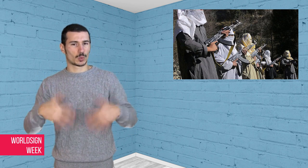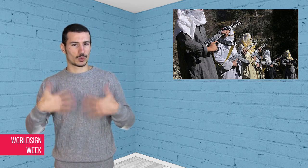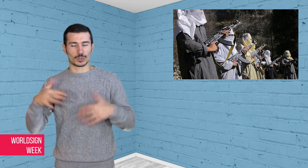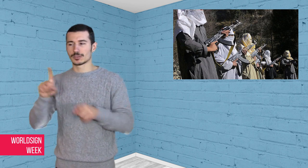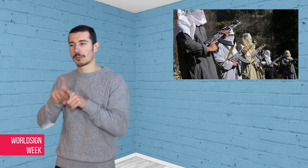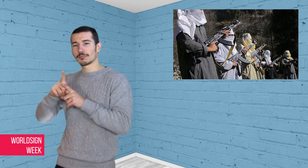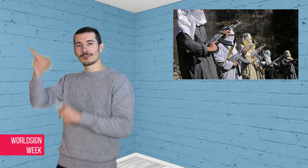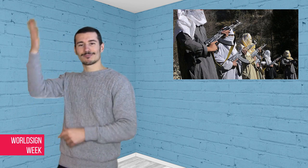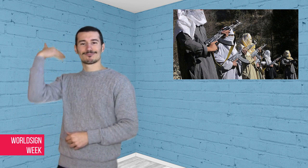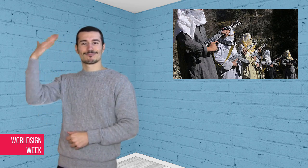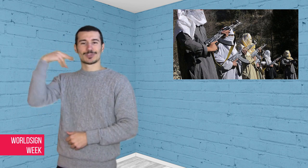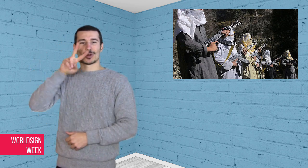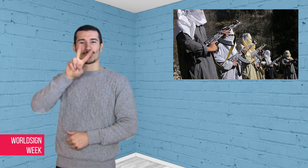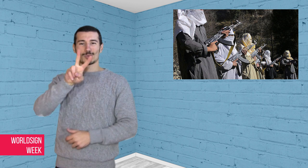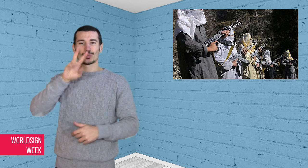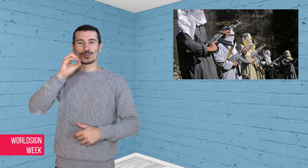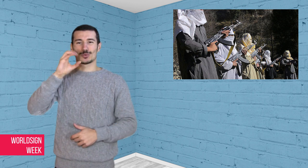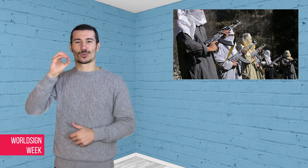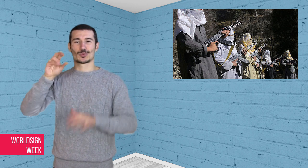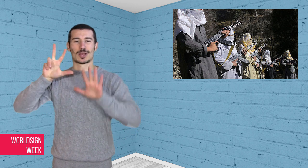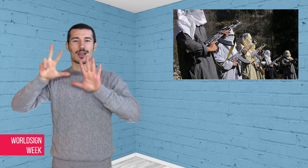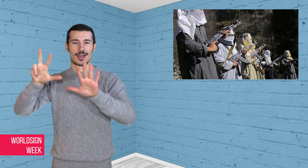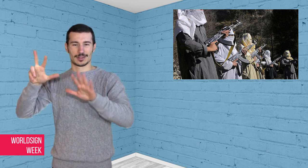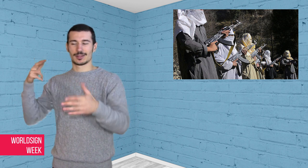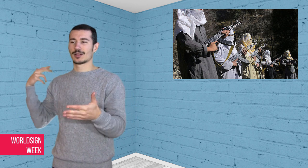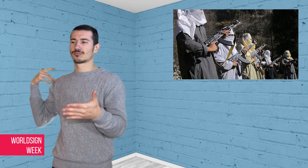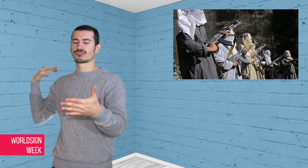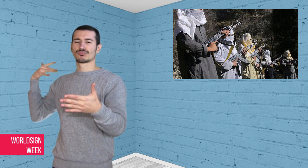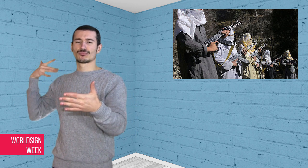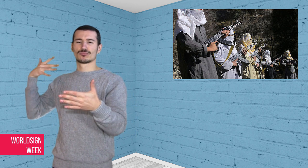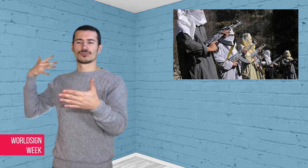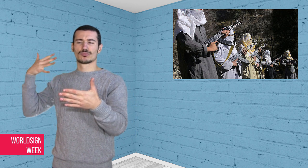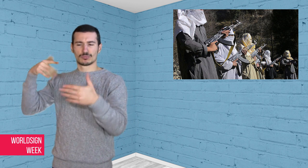people fleeing from war in Afghanistan passed